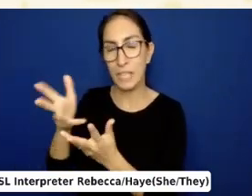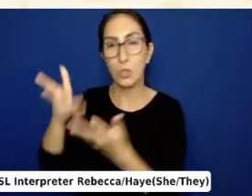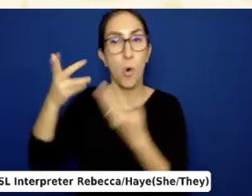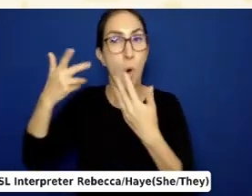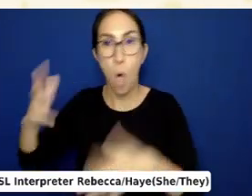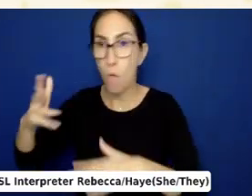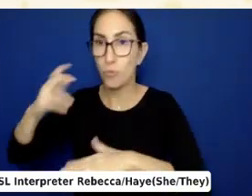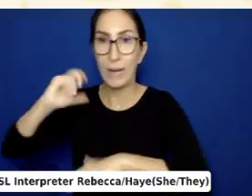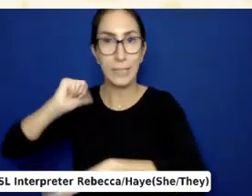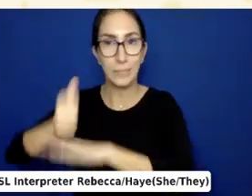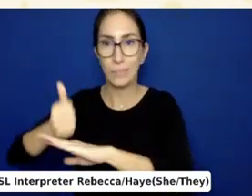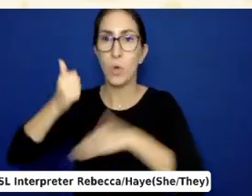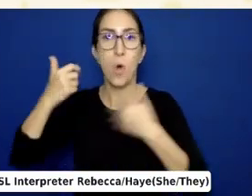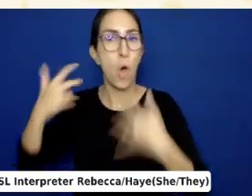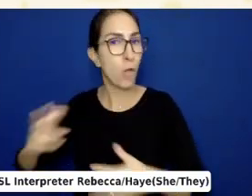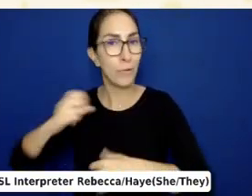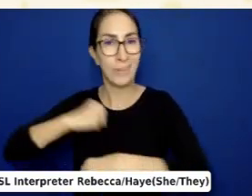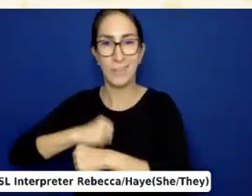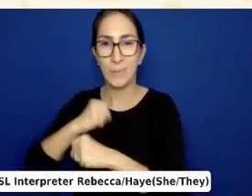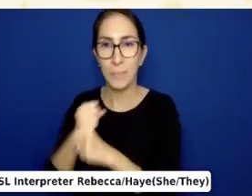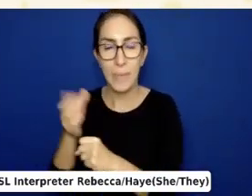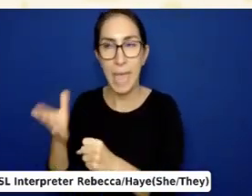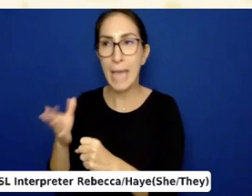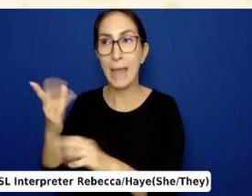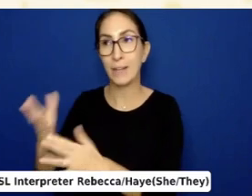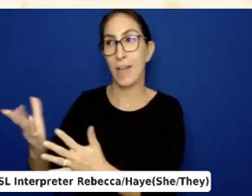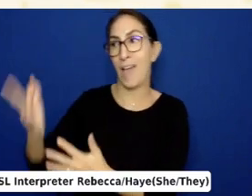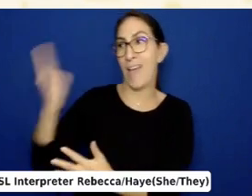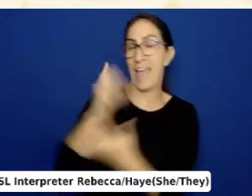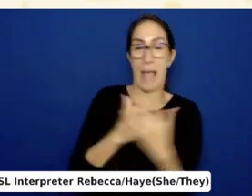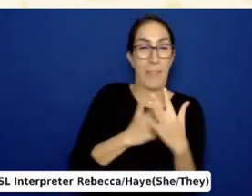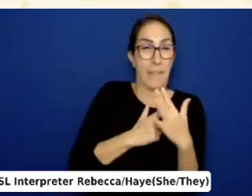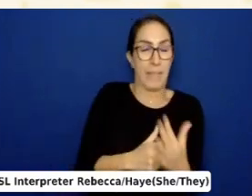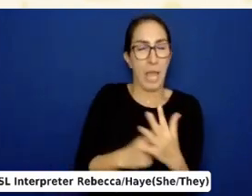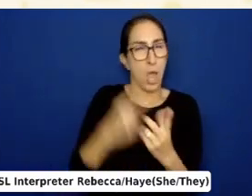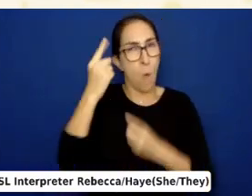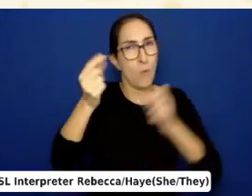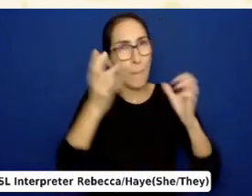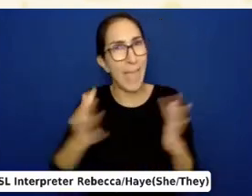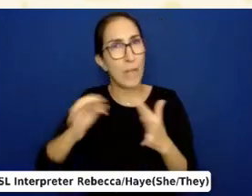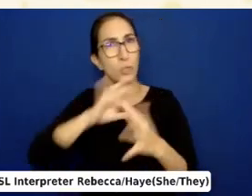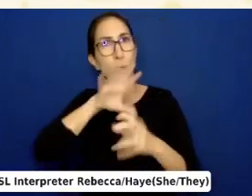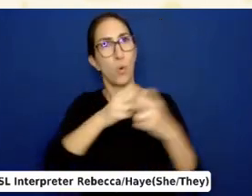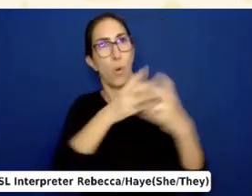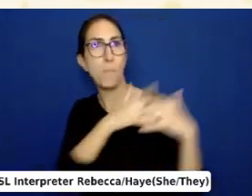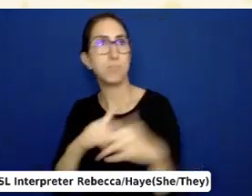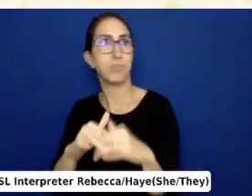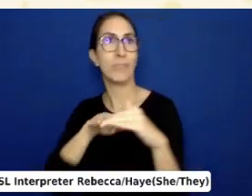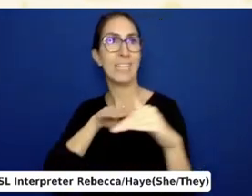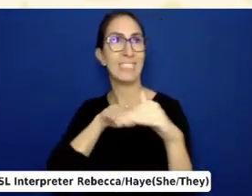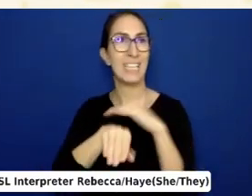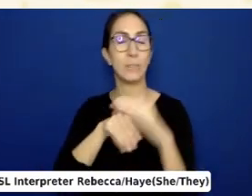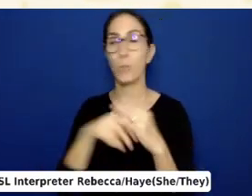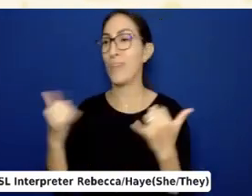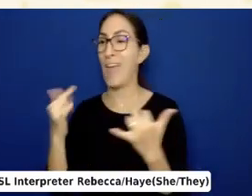and they didn't think about accessibility at the beginning, and now it’ll be a little bit difficult to implement accessibility.